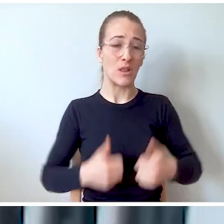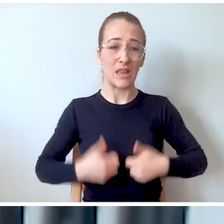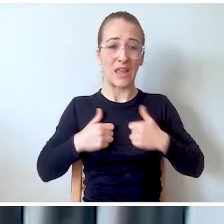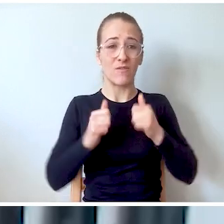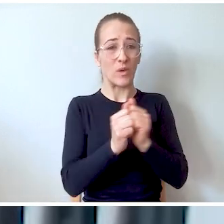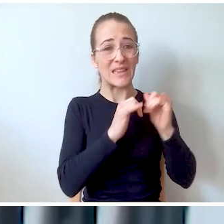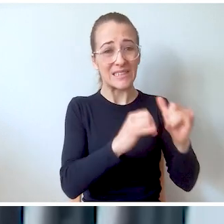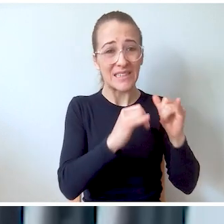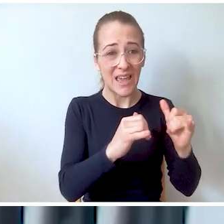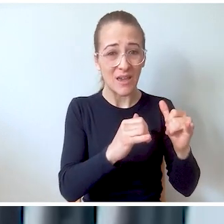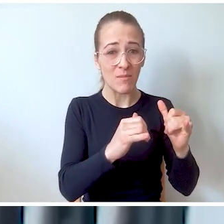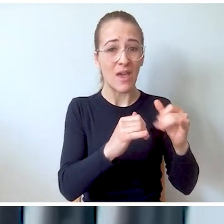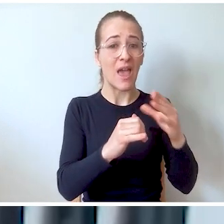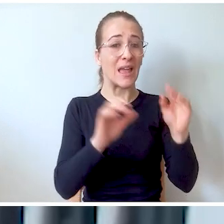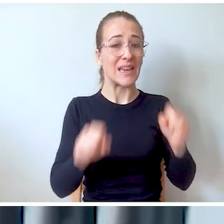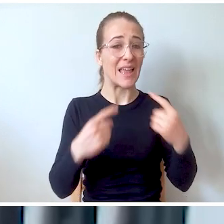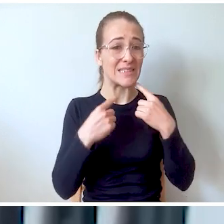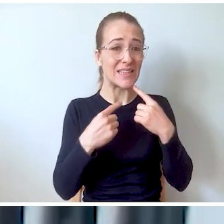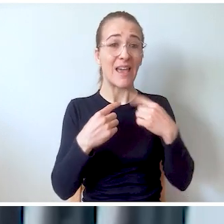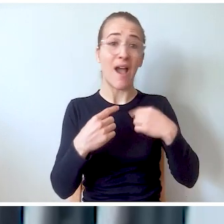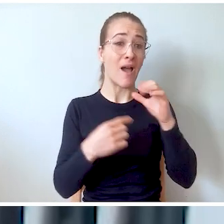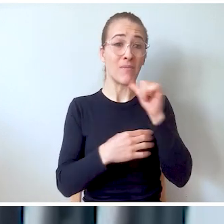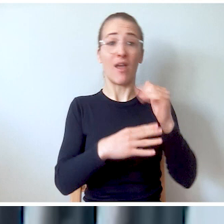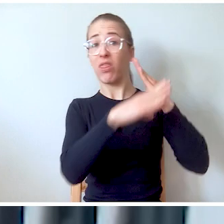And say, "I'm not gonna let this stand in my way."